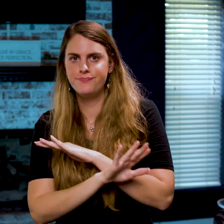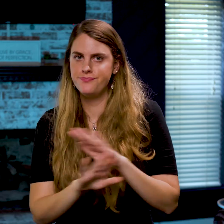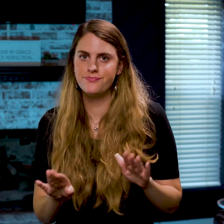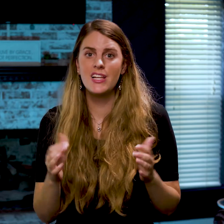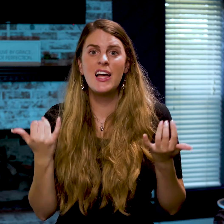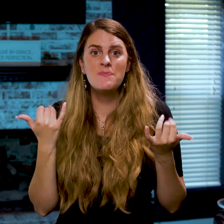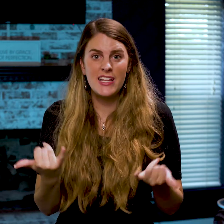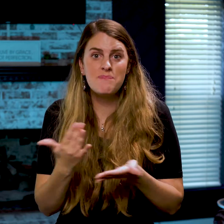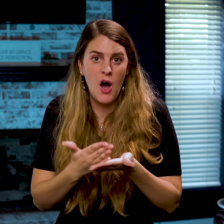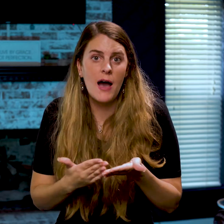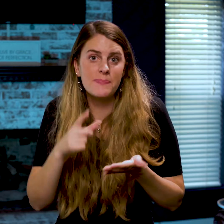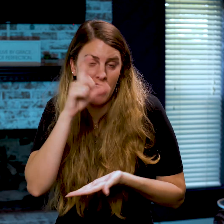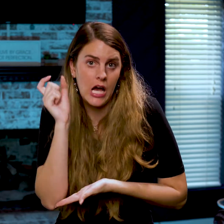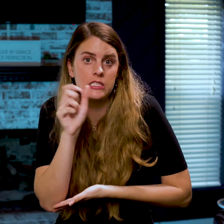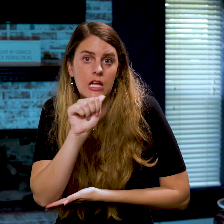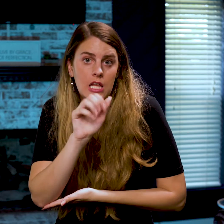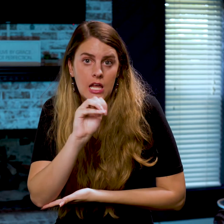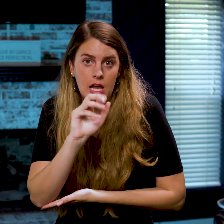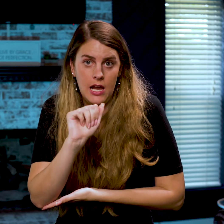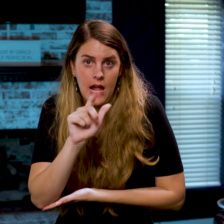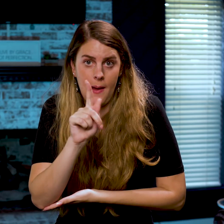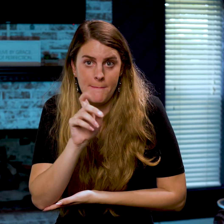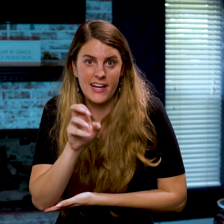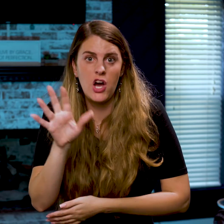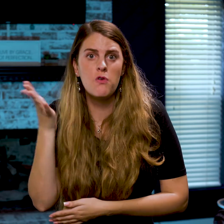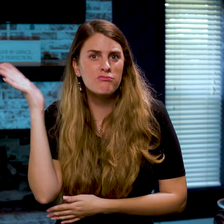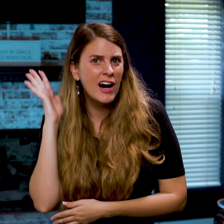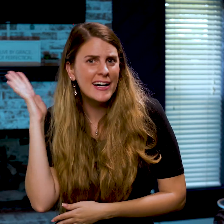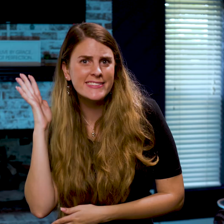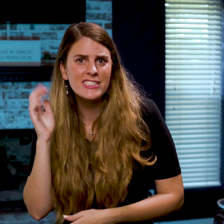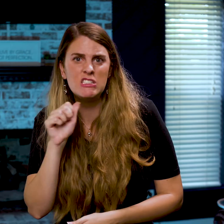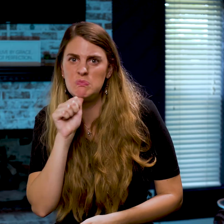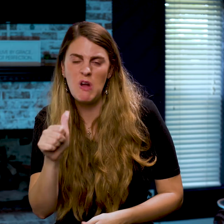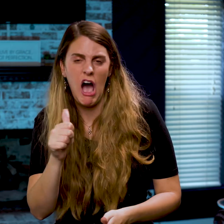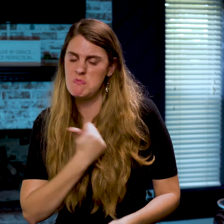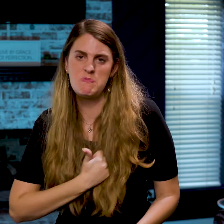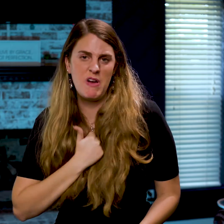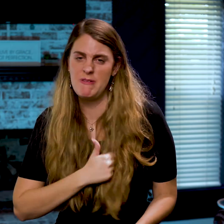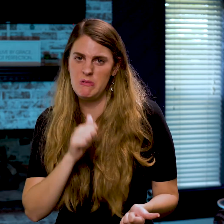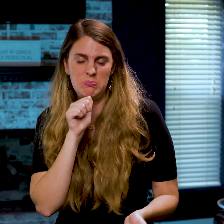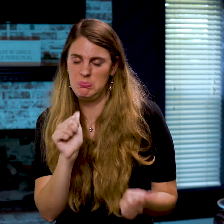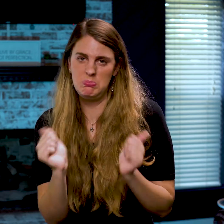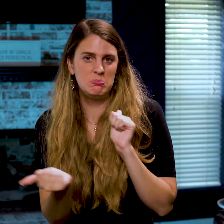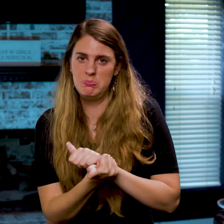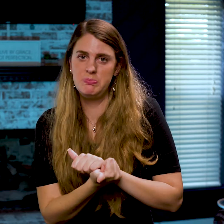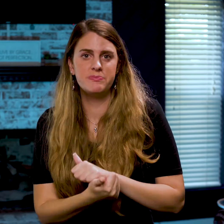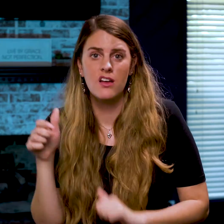in part because Amalek was unrepentant.